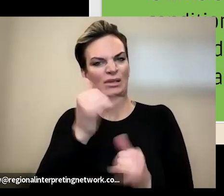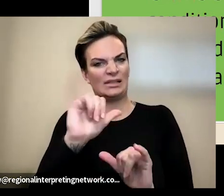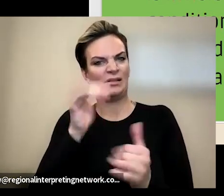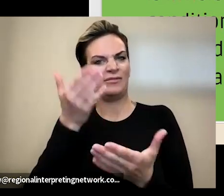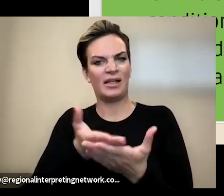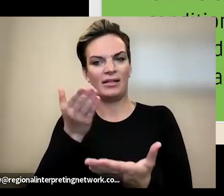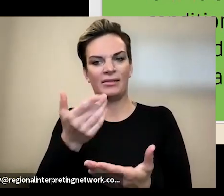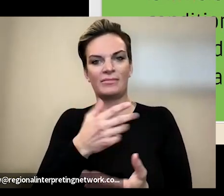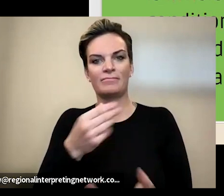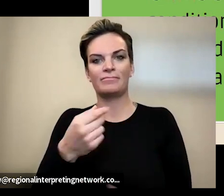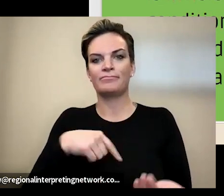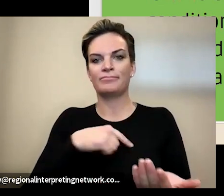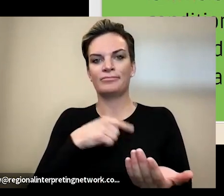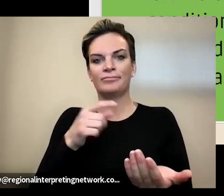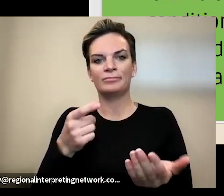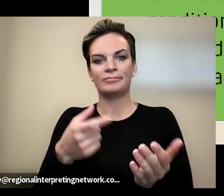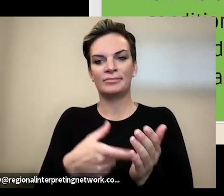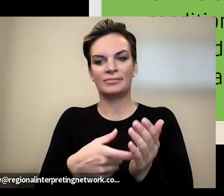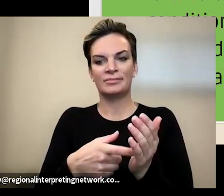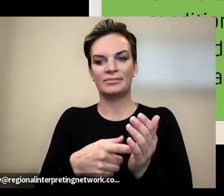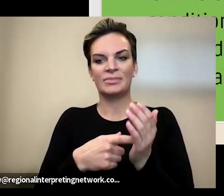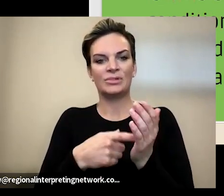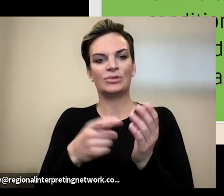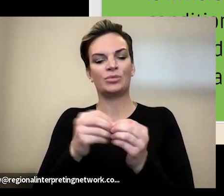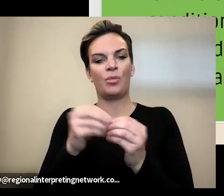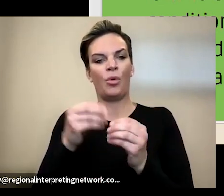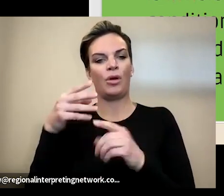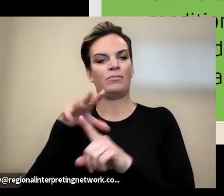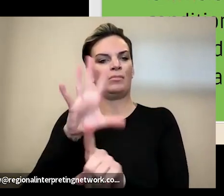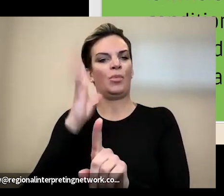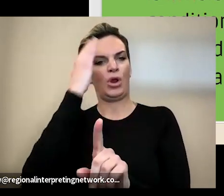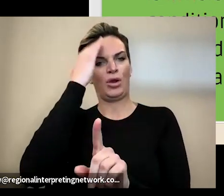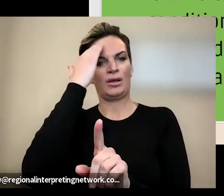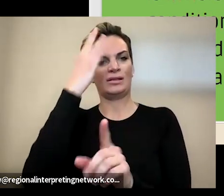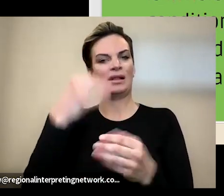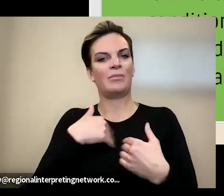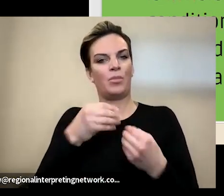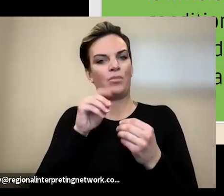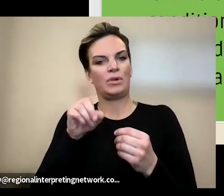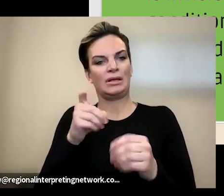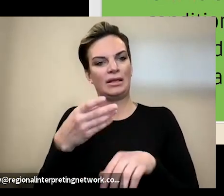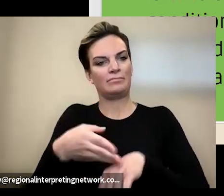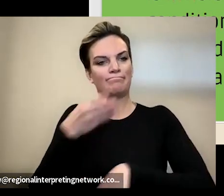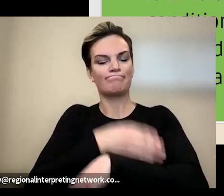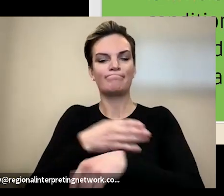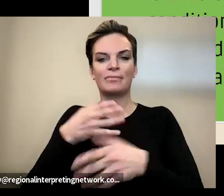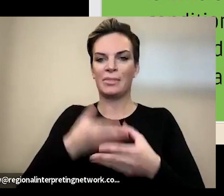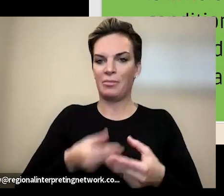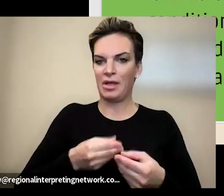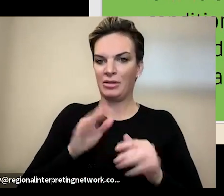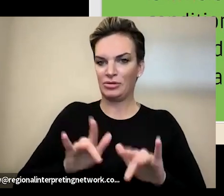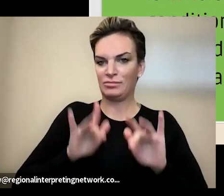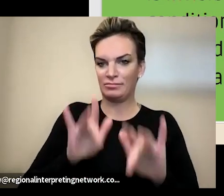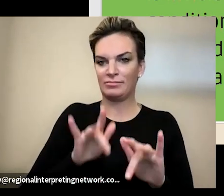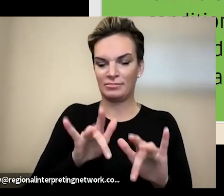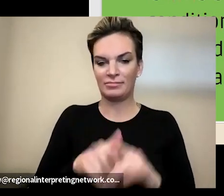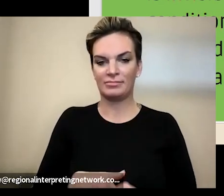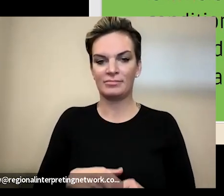sort of need to bring awareness to and have a lot more compassion to how we deal with them